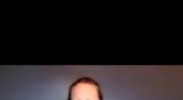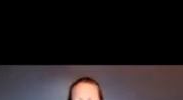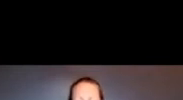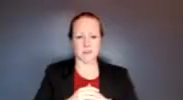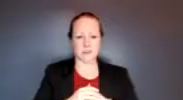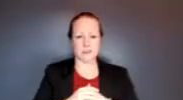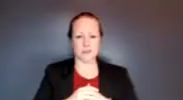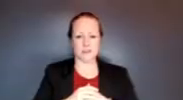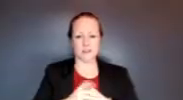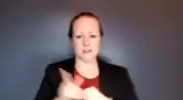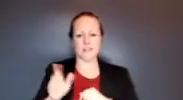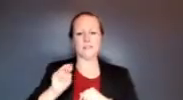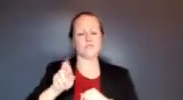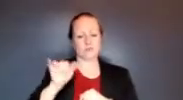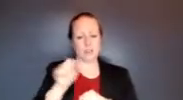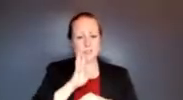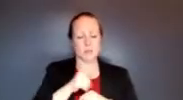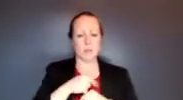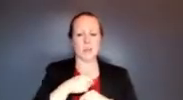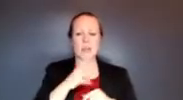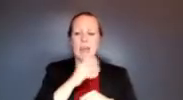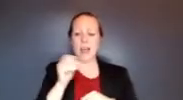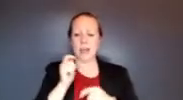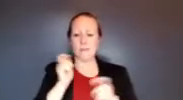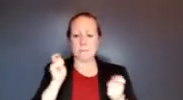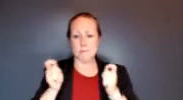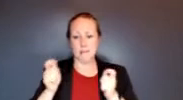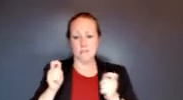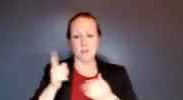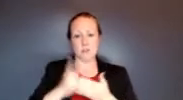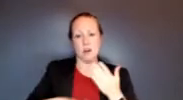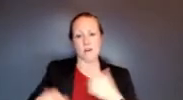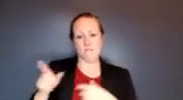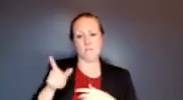As long as I think the modifications that Dr. Tsaousides was talking about are made, I think that's the main